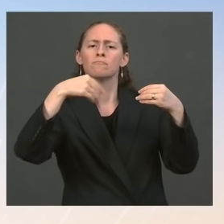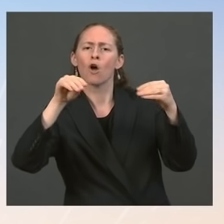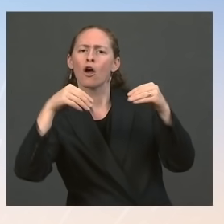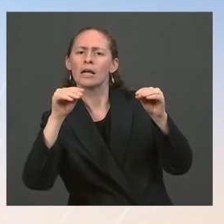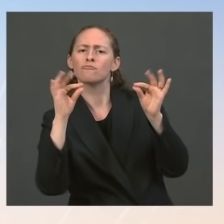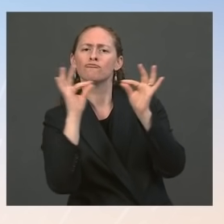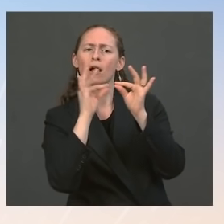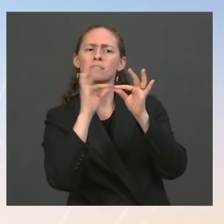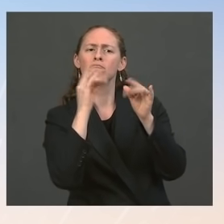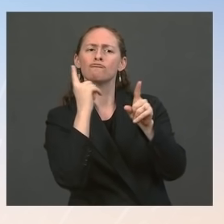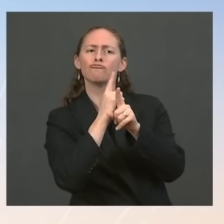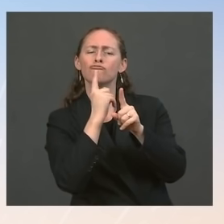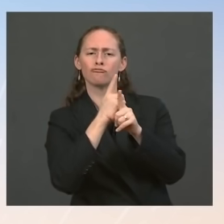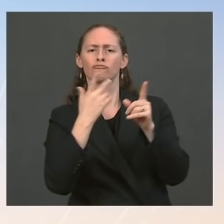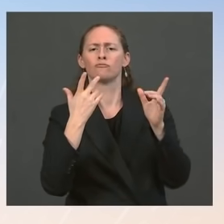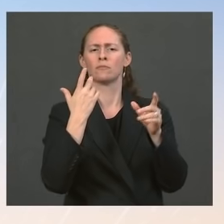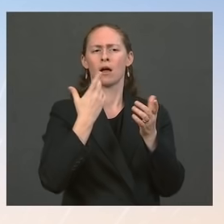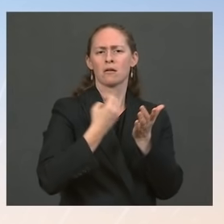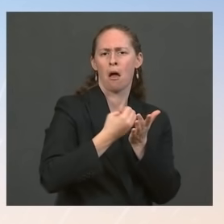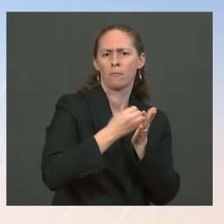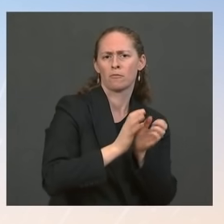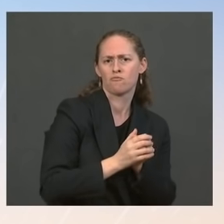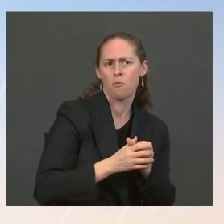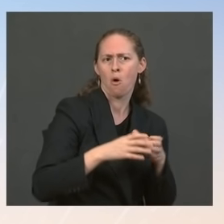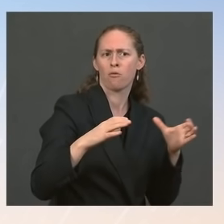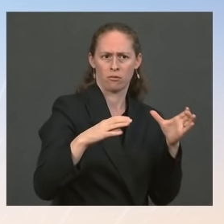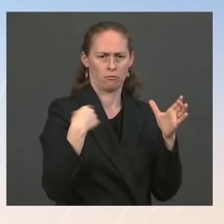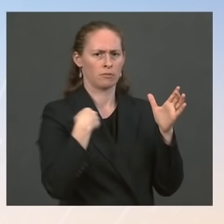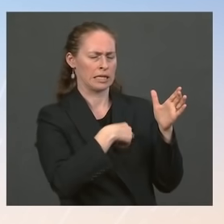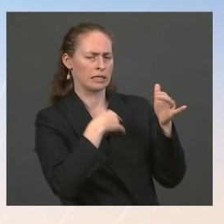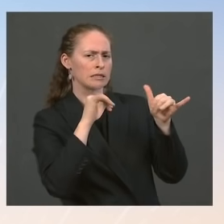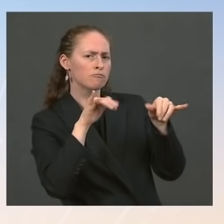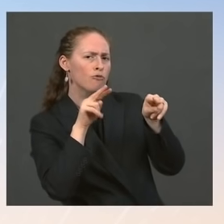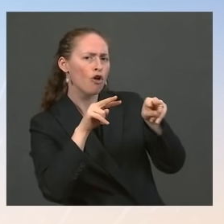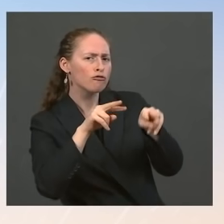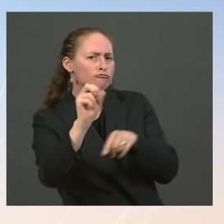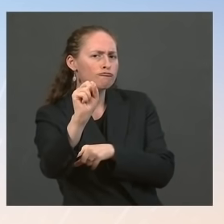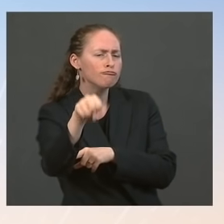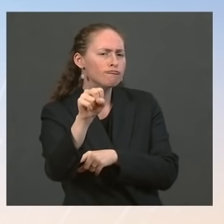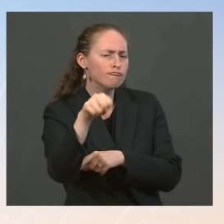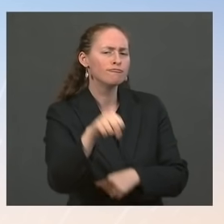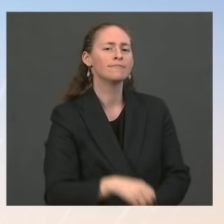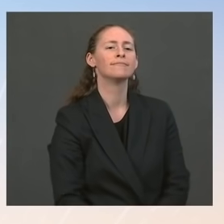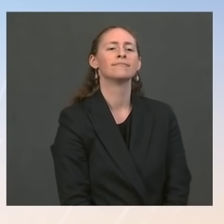We're obviously monitoring, as you've already alluded to. And I would note that, last month, our NEC Director, Brian Deese,